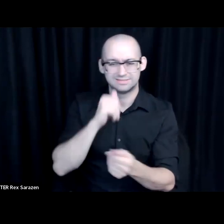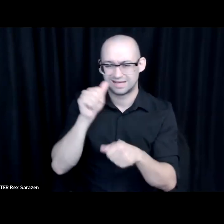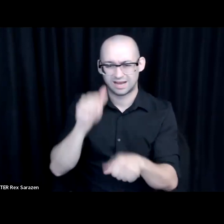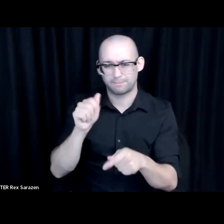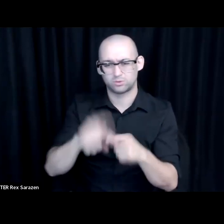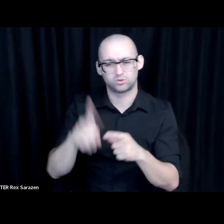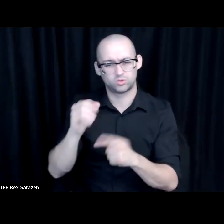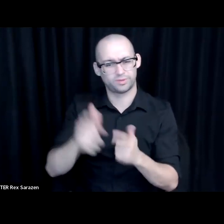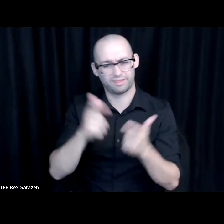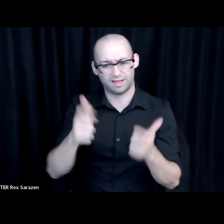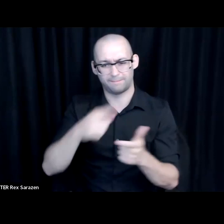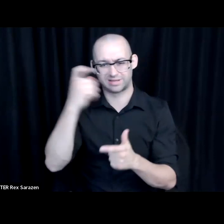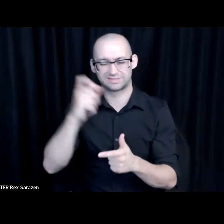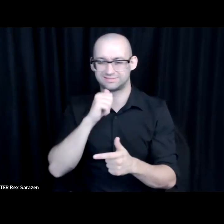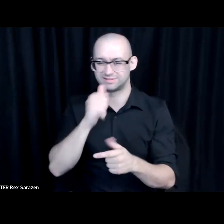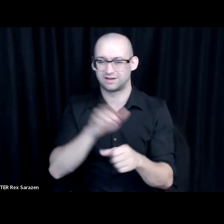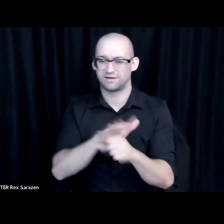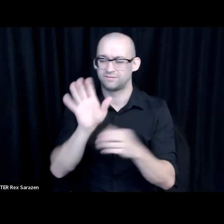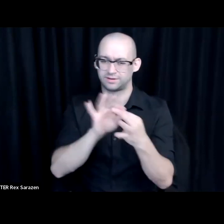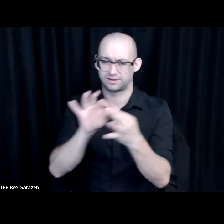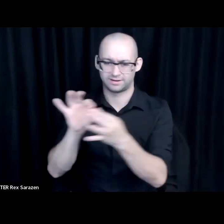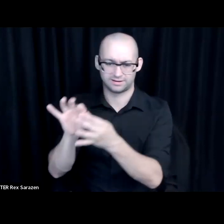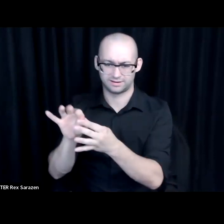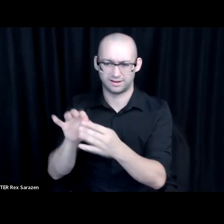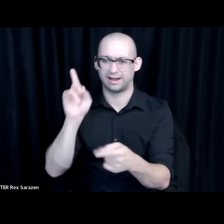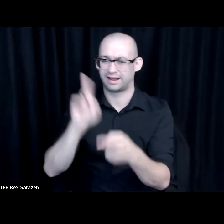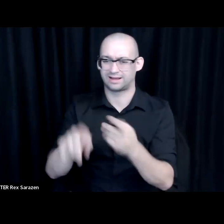workforce that's unable to take advantage of potential telework opportunities with Tribes